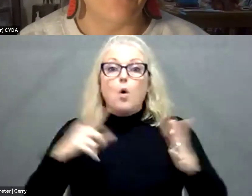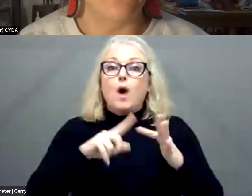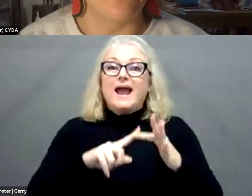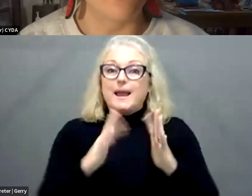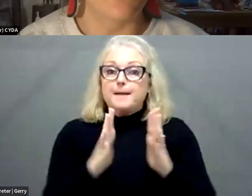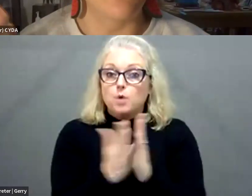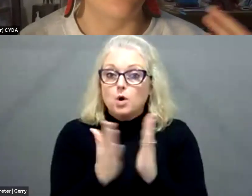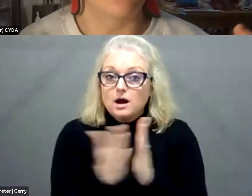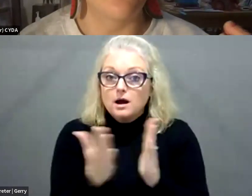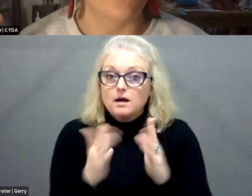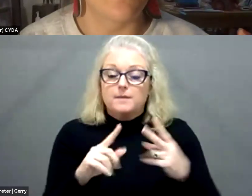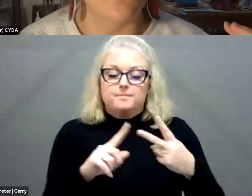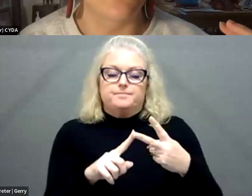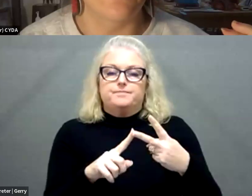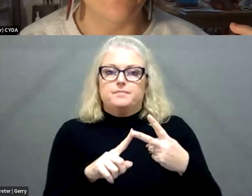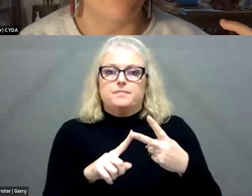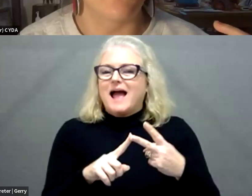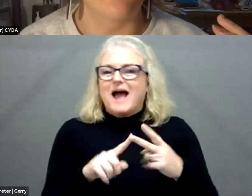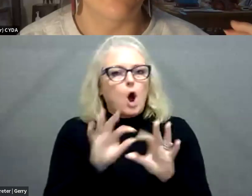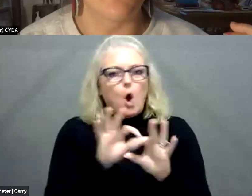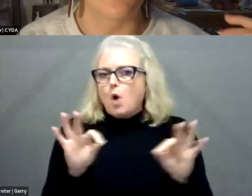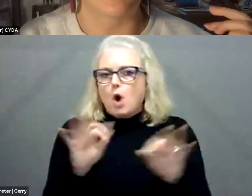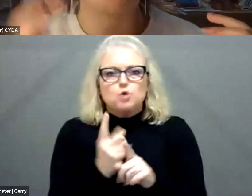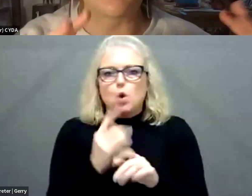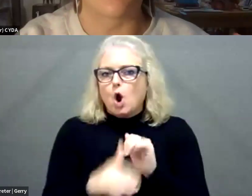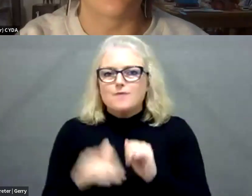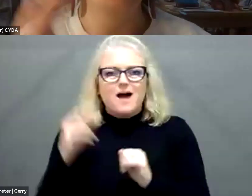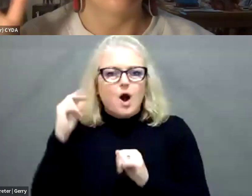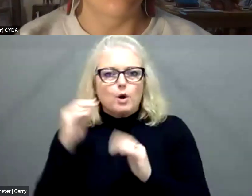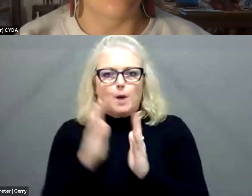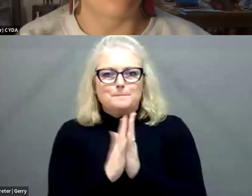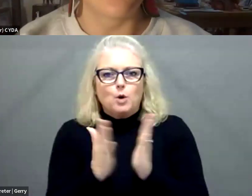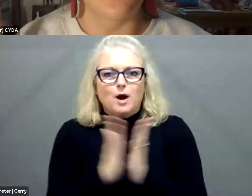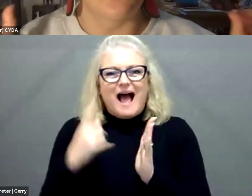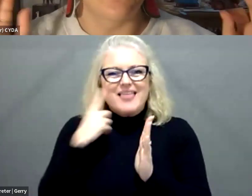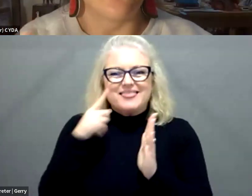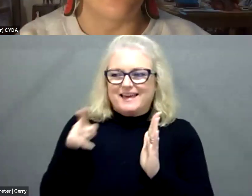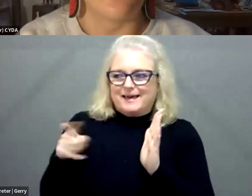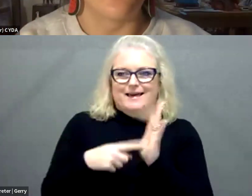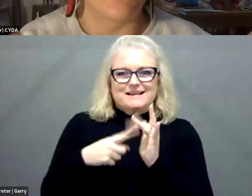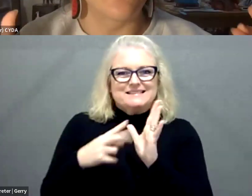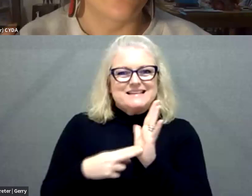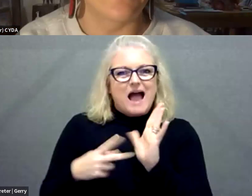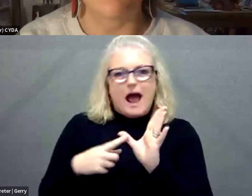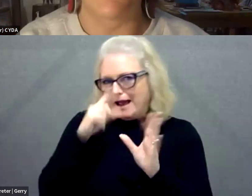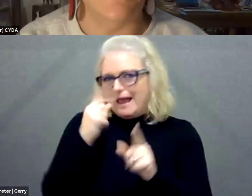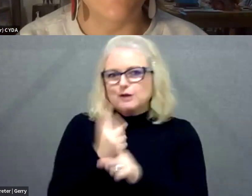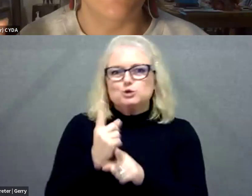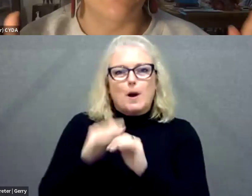about the importance of audio books because I am sure, Tiana will be able to talk more about that.